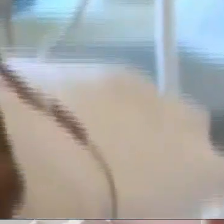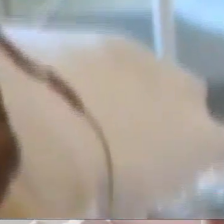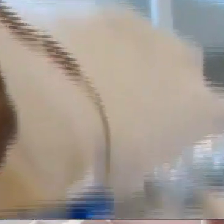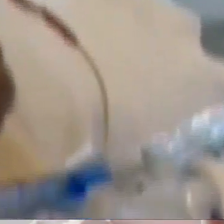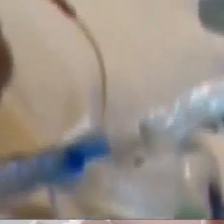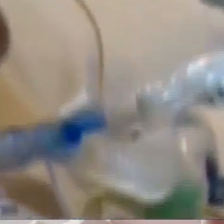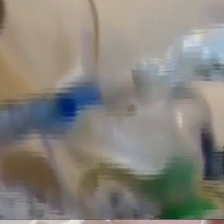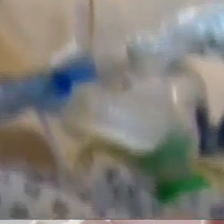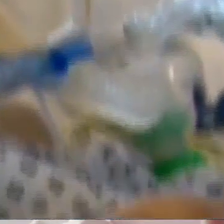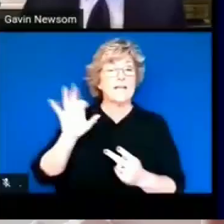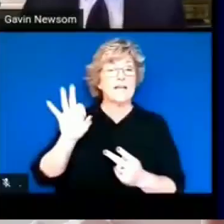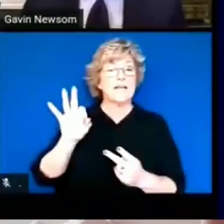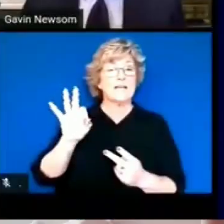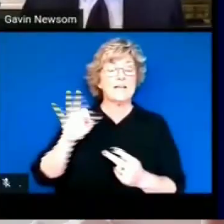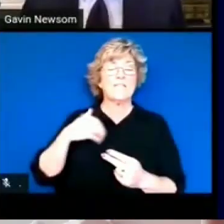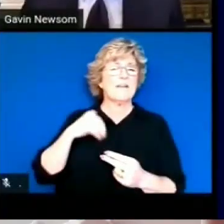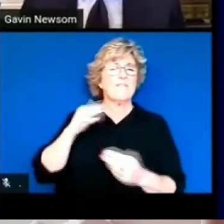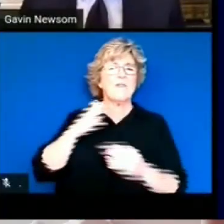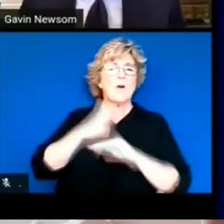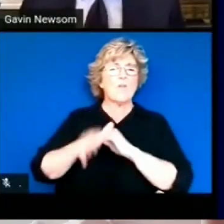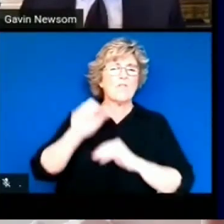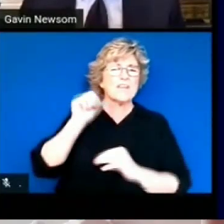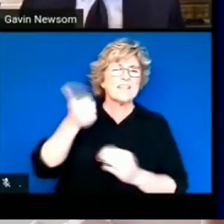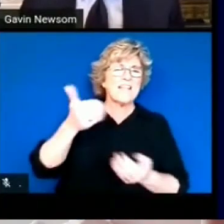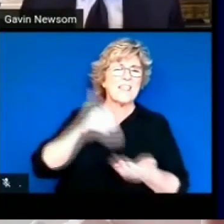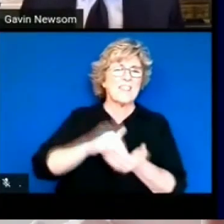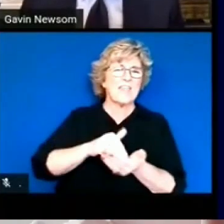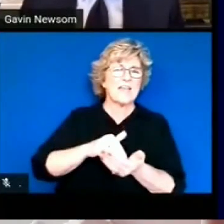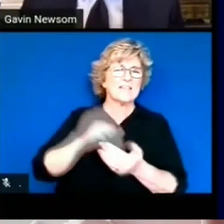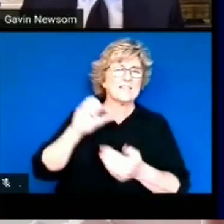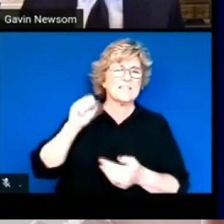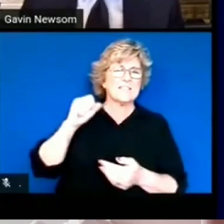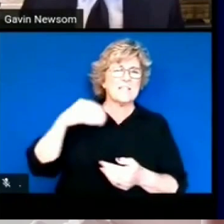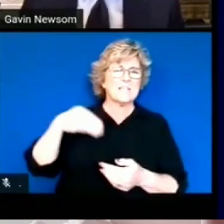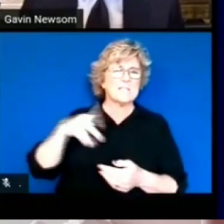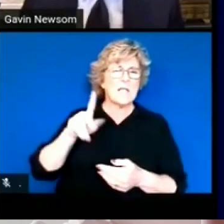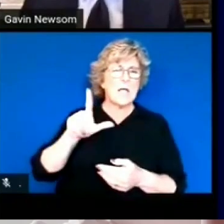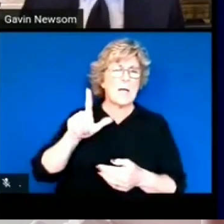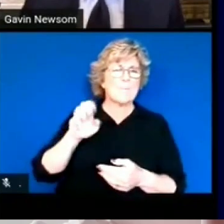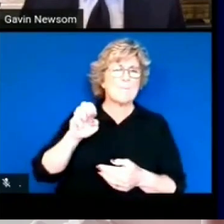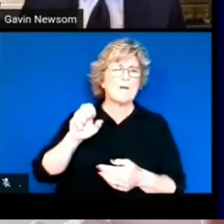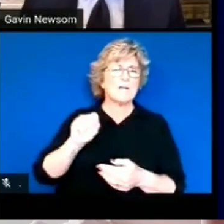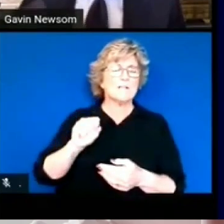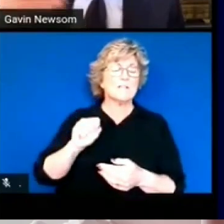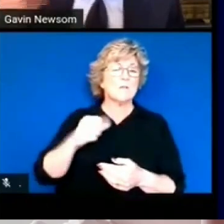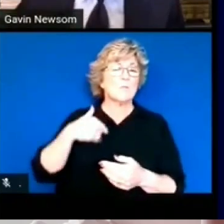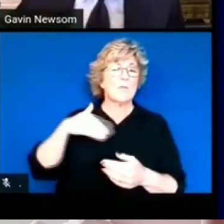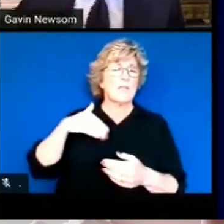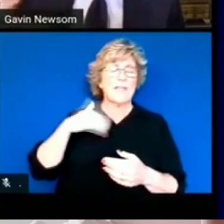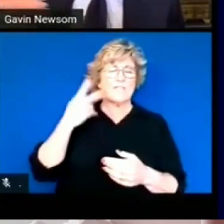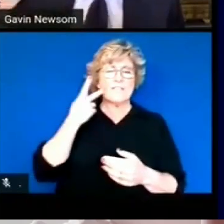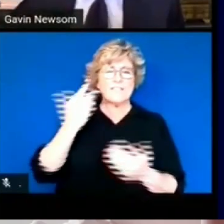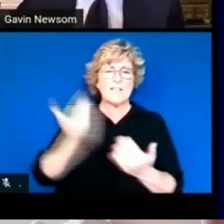Reporter: THEY CAN TELL US IF STRAINS OF THE VIRUS LIKE THE HIGHLY INFECTIOUS VARIANT HAS POPPED UP IN LONDON.